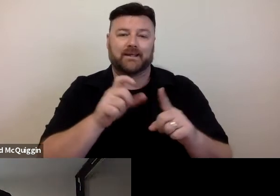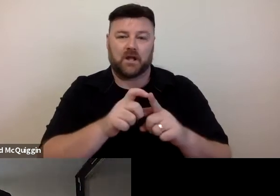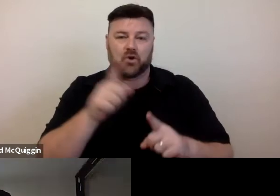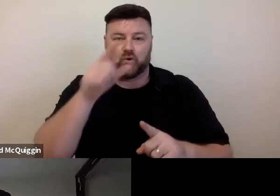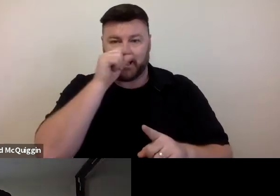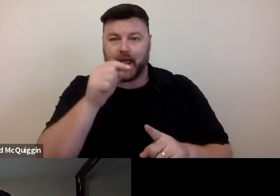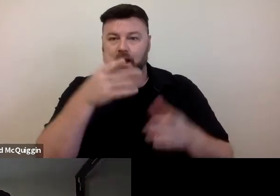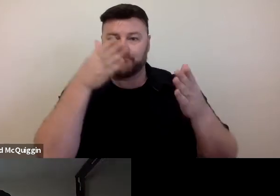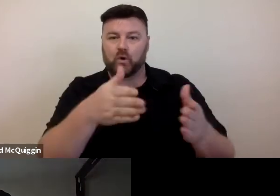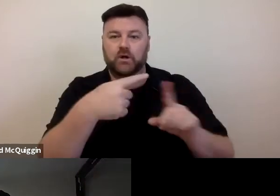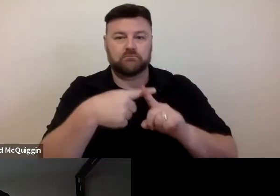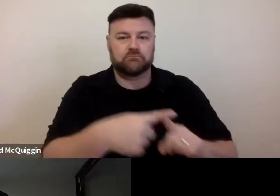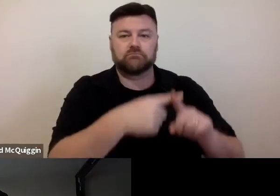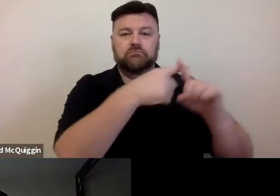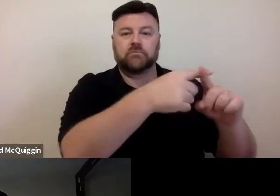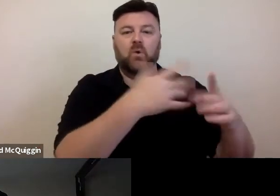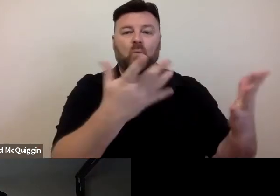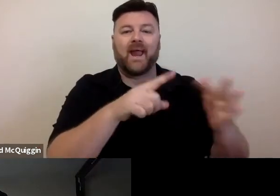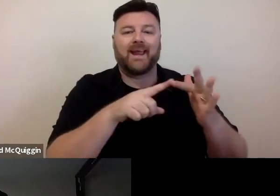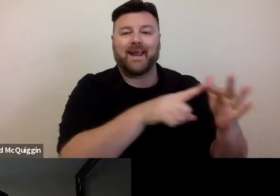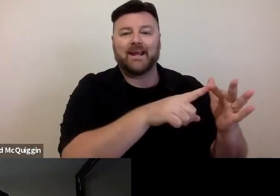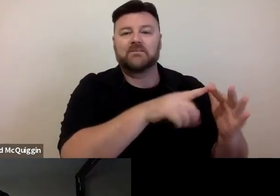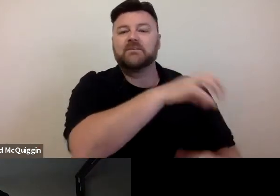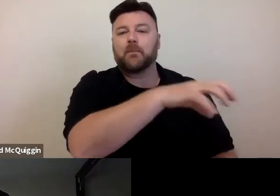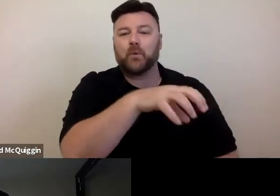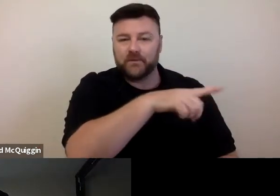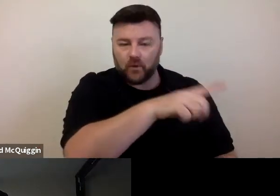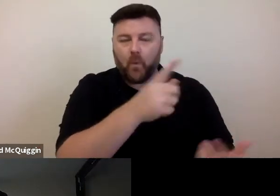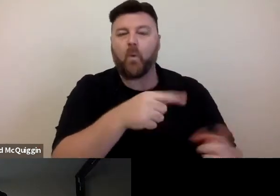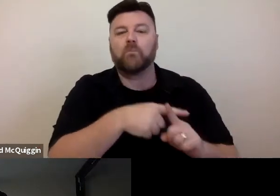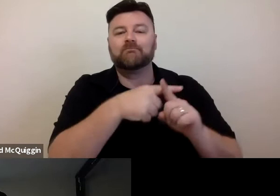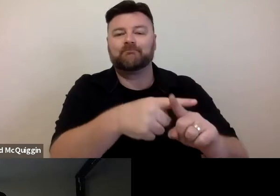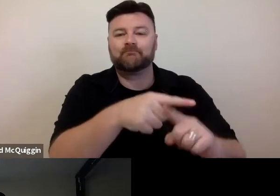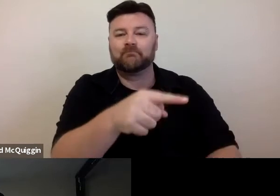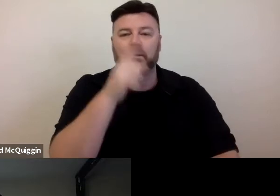the eastern suburbs", or, "This is to go to people who like Tiger Kings